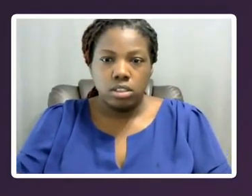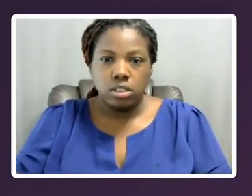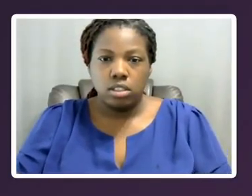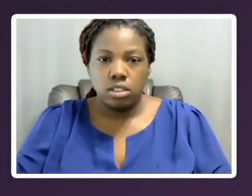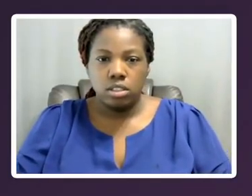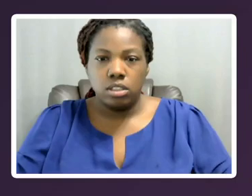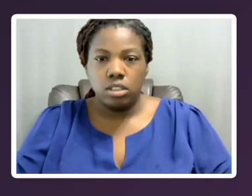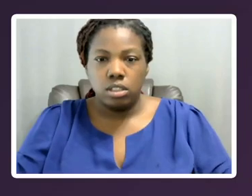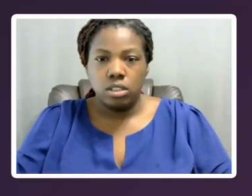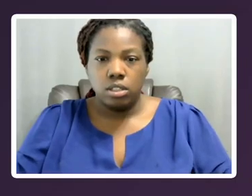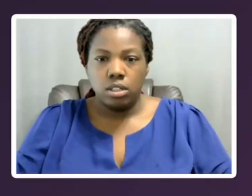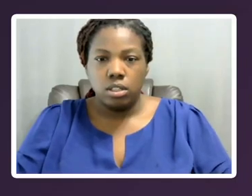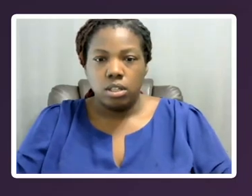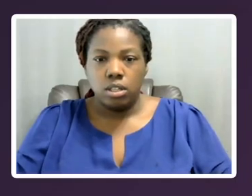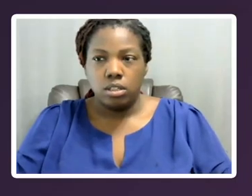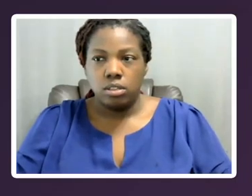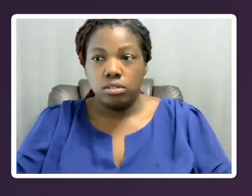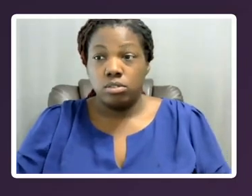[video presentation ends] Renee Gokey: I hope you enjoyed that short